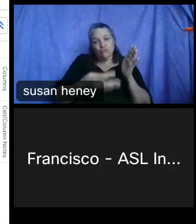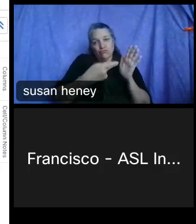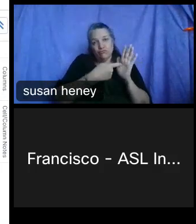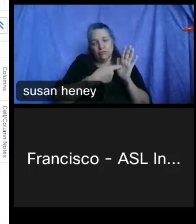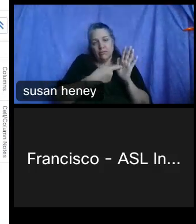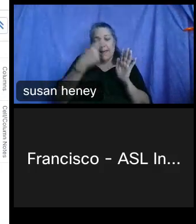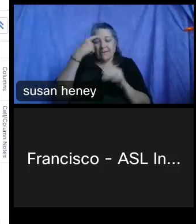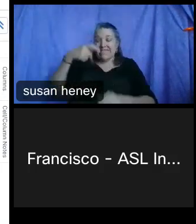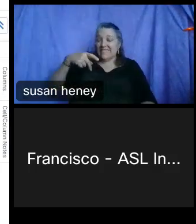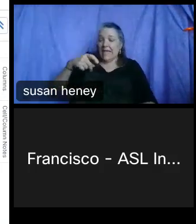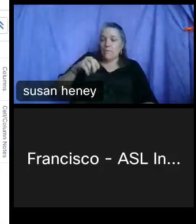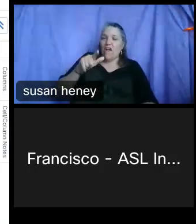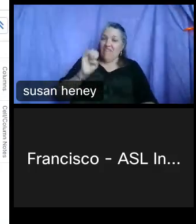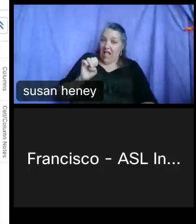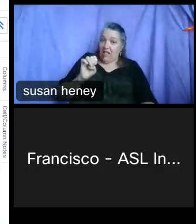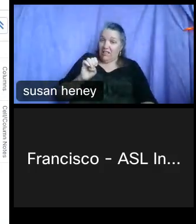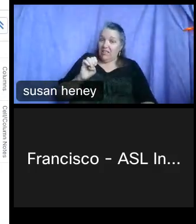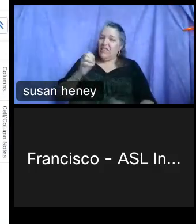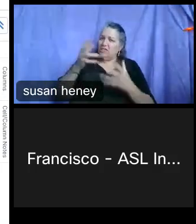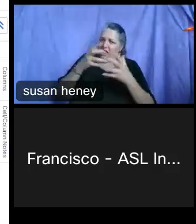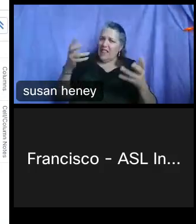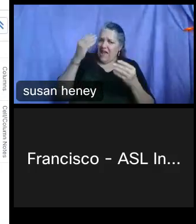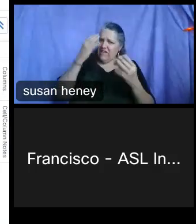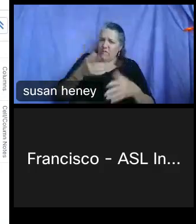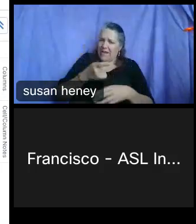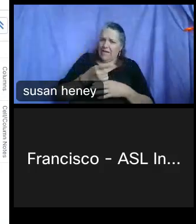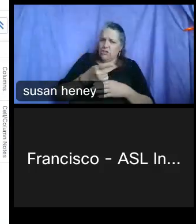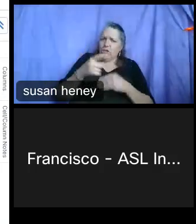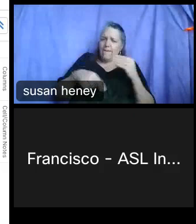it is chock full of information for the American Indian/Alaskan Native, and Native